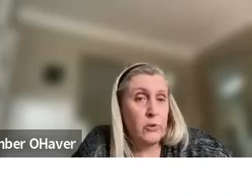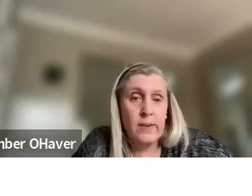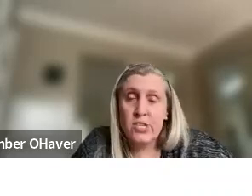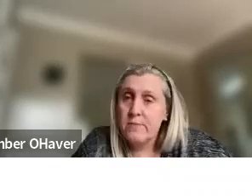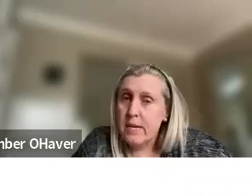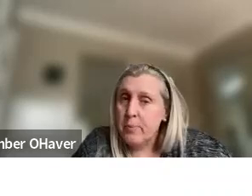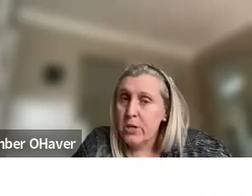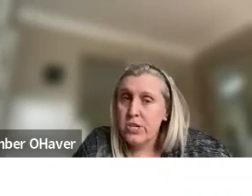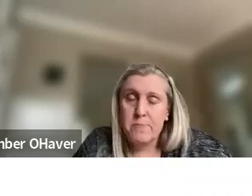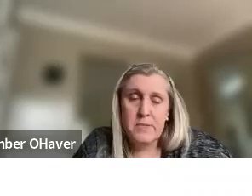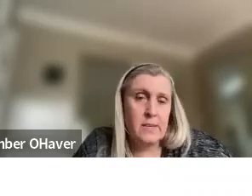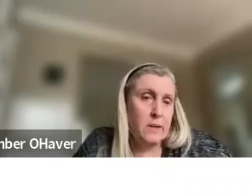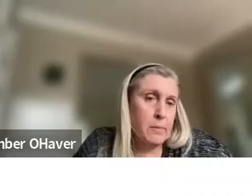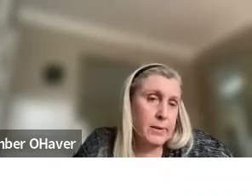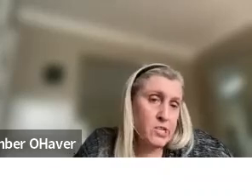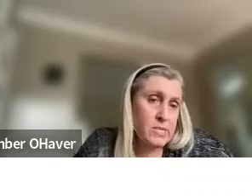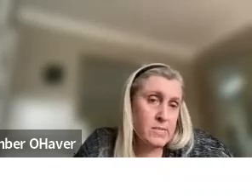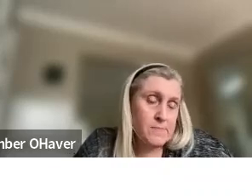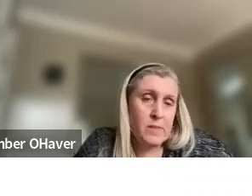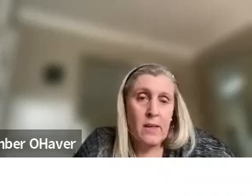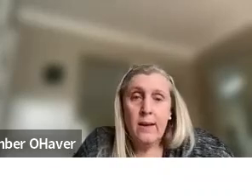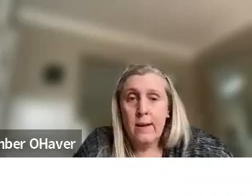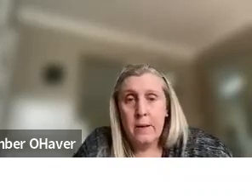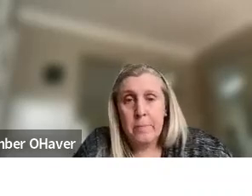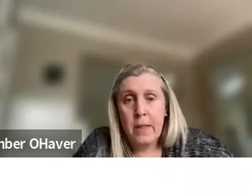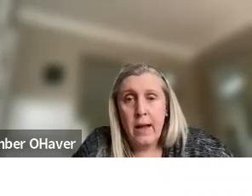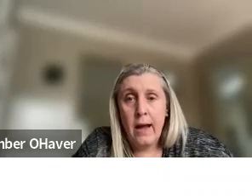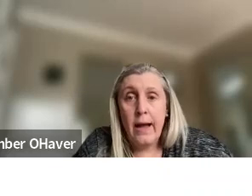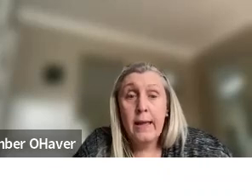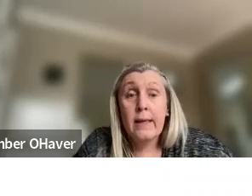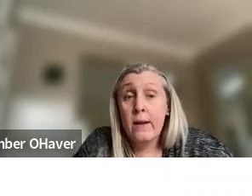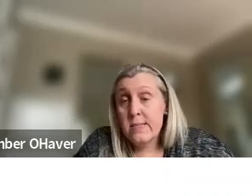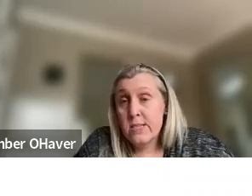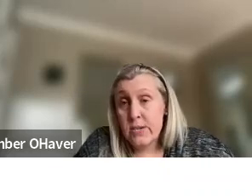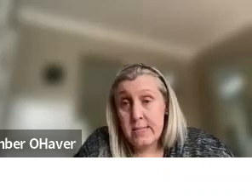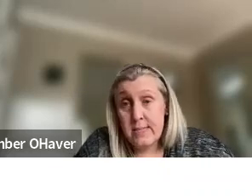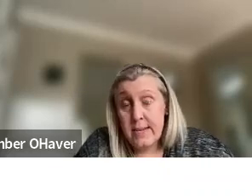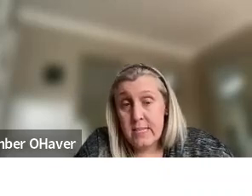Just some ways to think about doing this that really puts something down and in a plan specific to ill that says we're committed to this and leverage this rule in this way and stay engaged as many levees as we possibly can across the independent lying network as vendors and as SILCs. So and then this ongoing cultivation of State partnerships and collaborations.